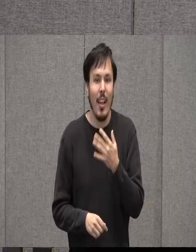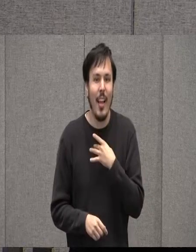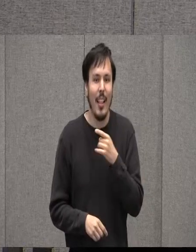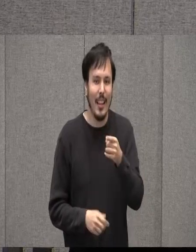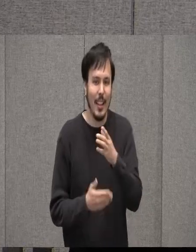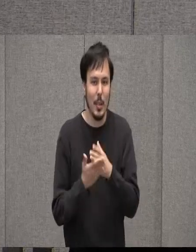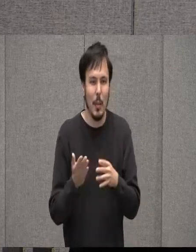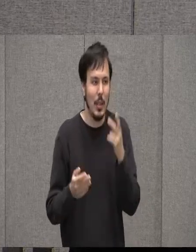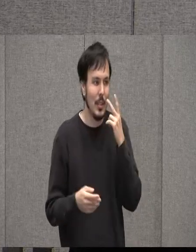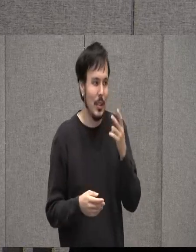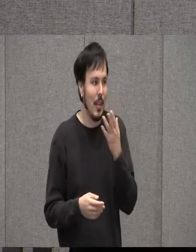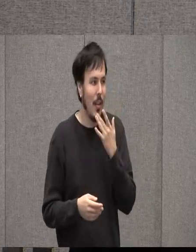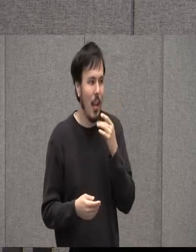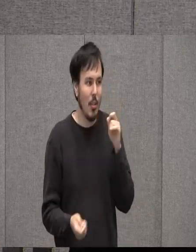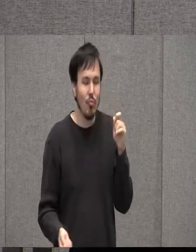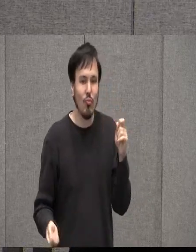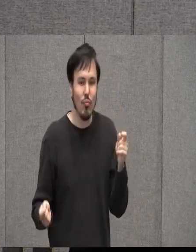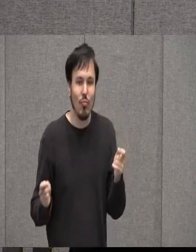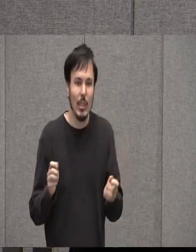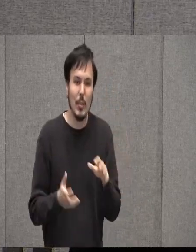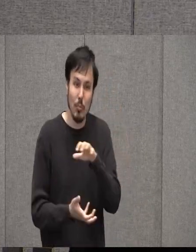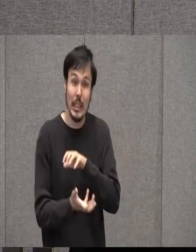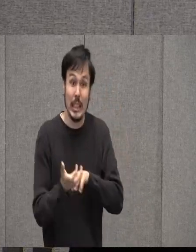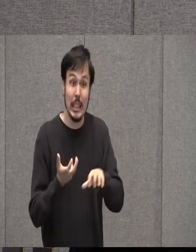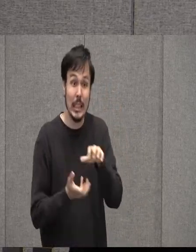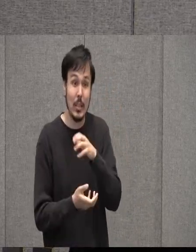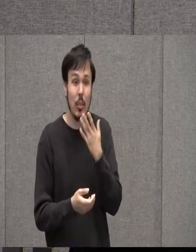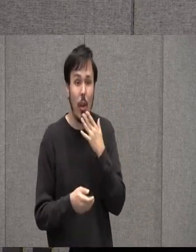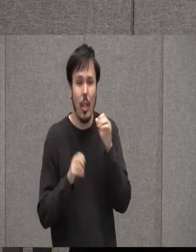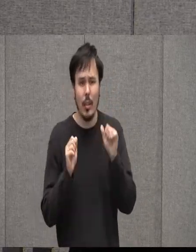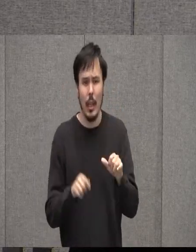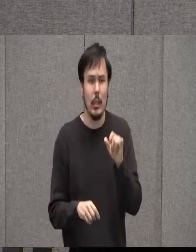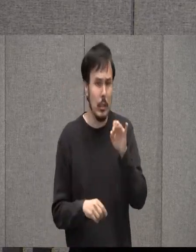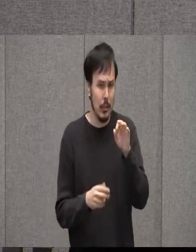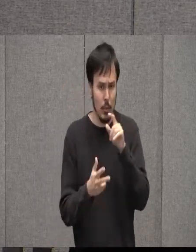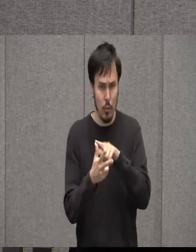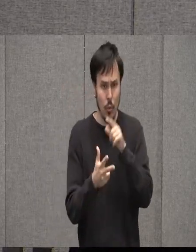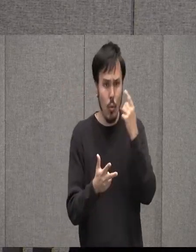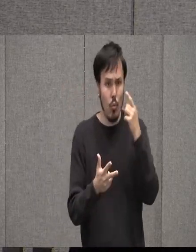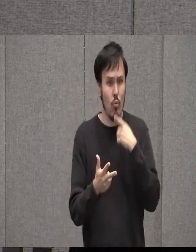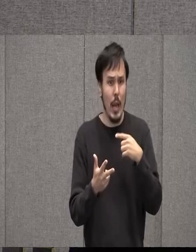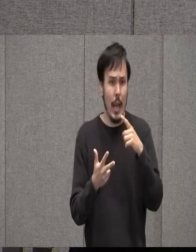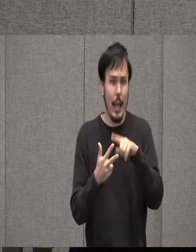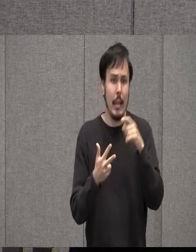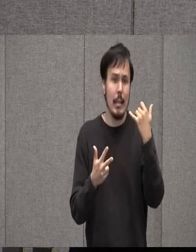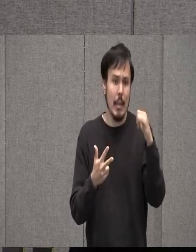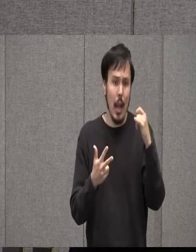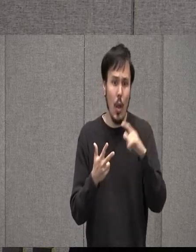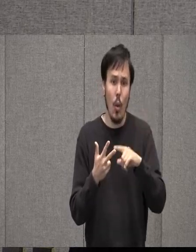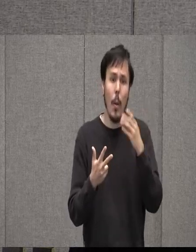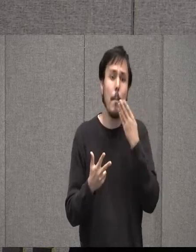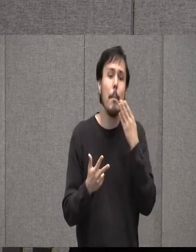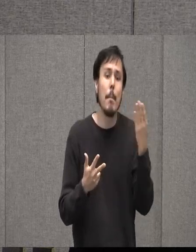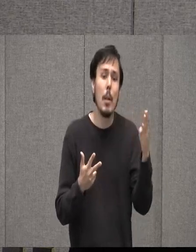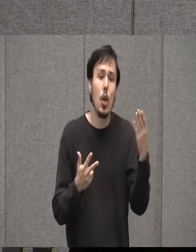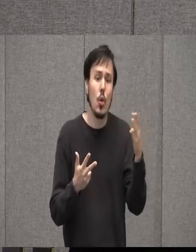You could do some color mixing here too. Remember, if all you have on hand are red, yellow, and blue, you can make any color you want.